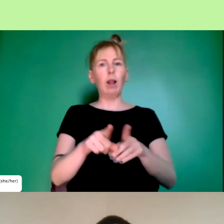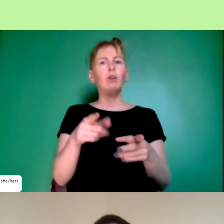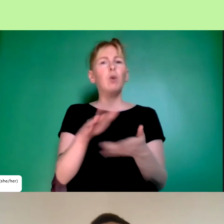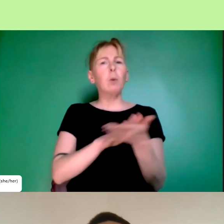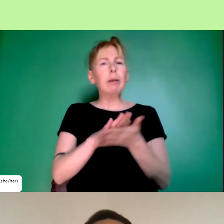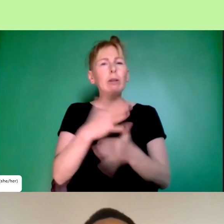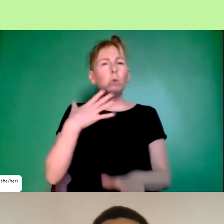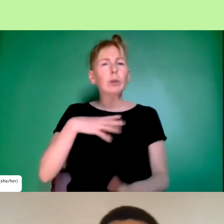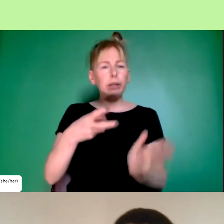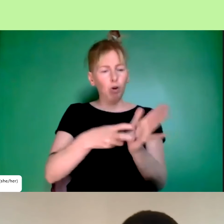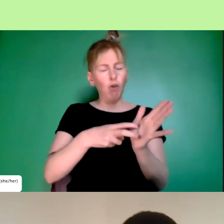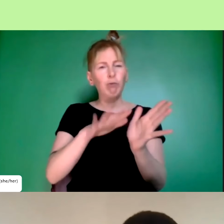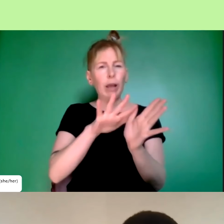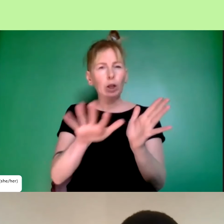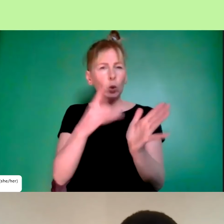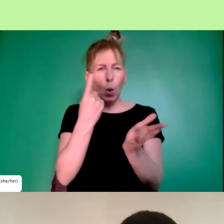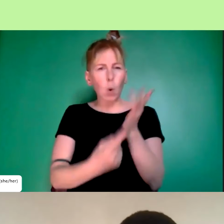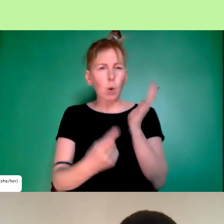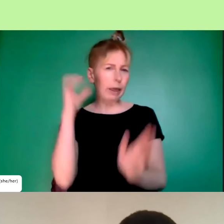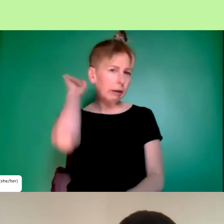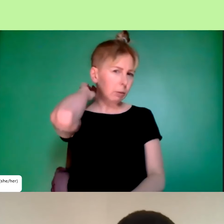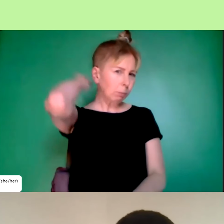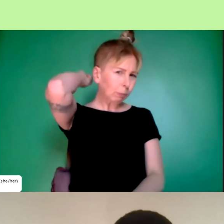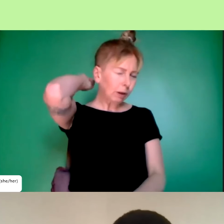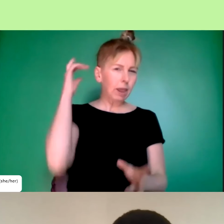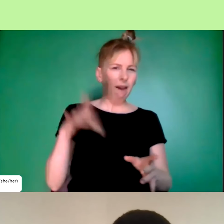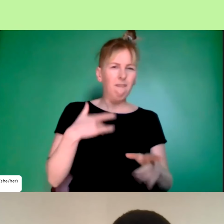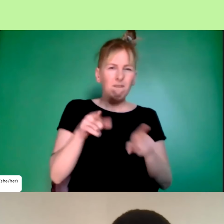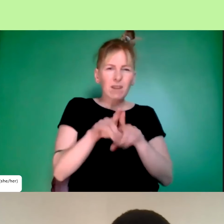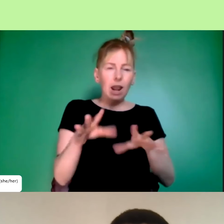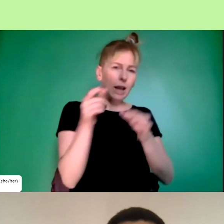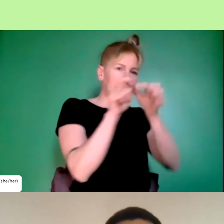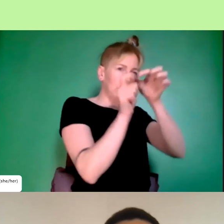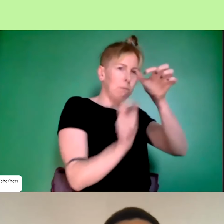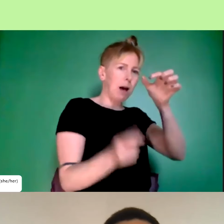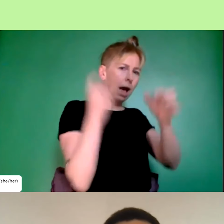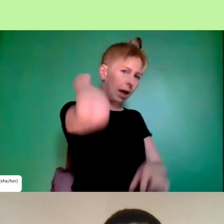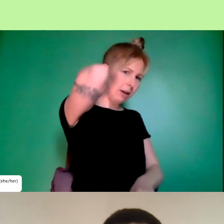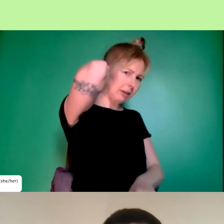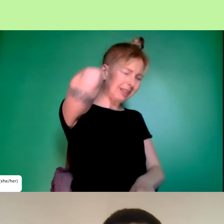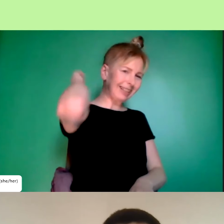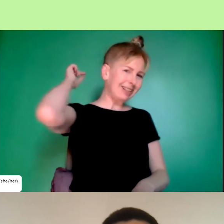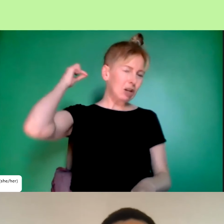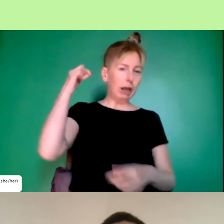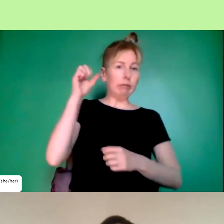[Speaking isiZulu] Yeah, like so one of the things I do from the very beginning you know, whether I am negotiating and this is where for most